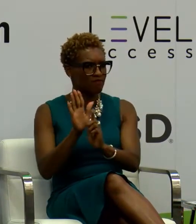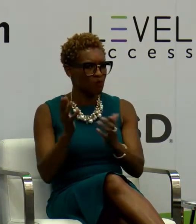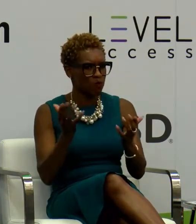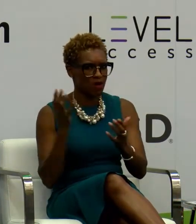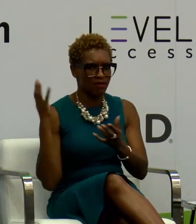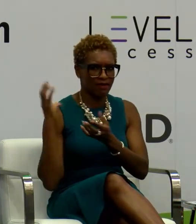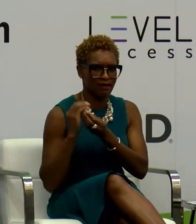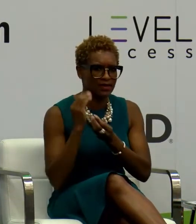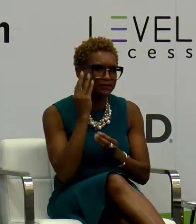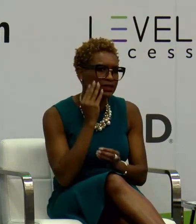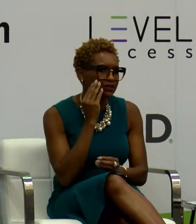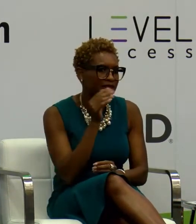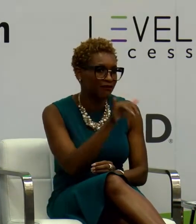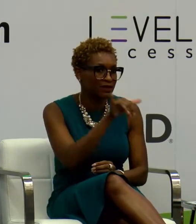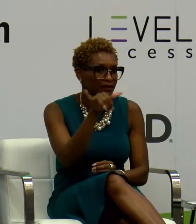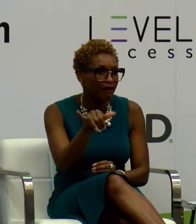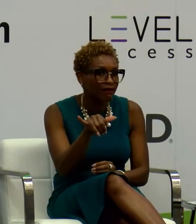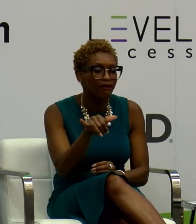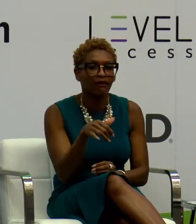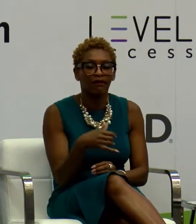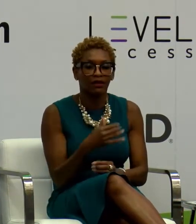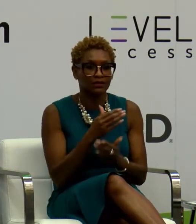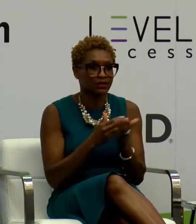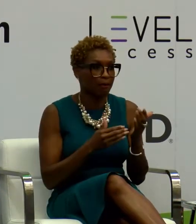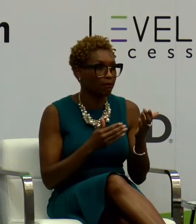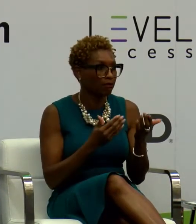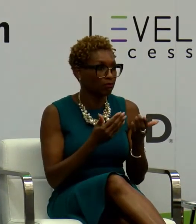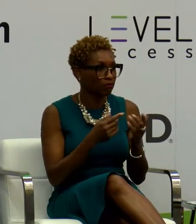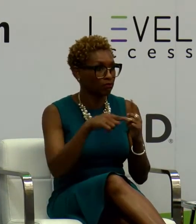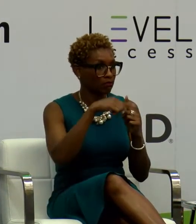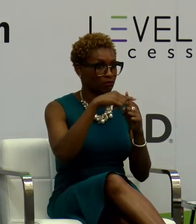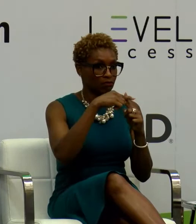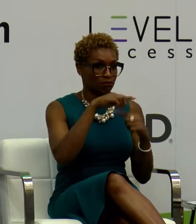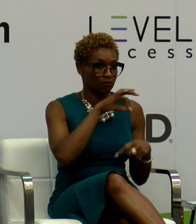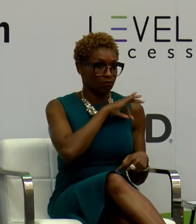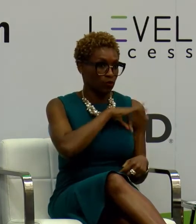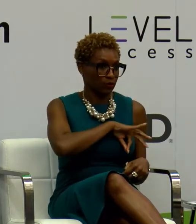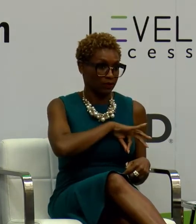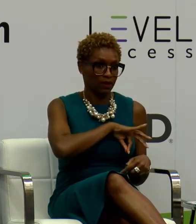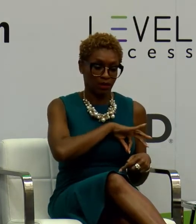get a sense for what they have experienced during the COVID pandemic and what that looks like.